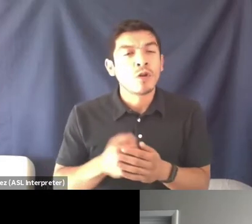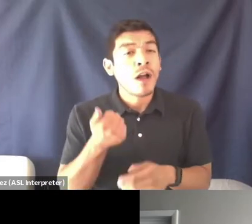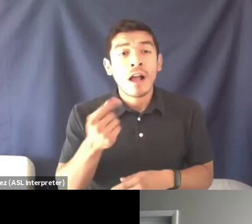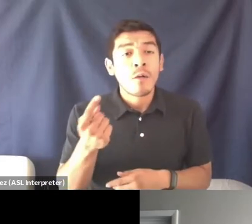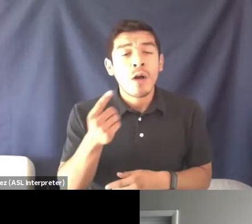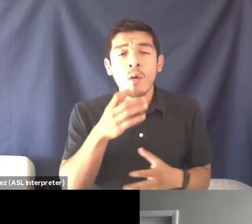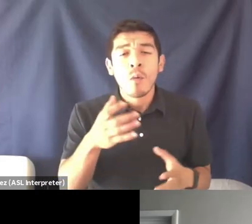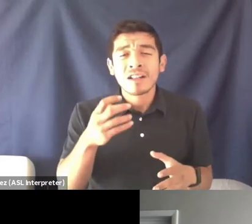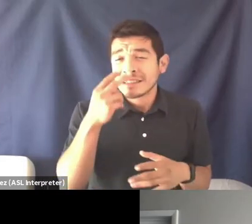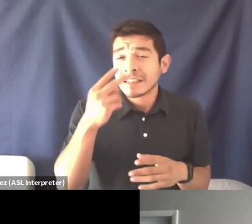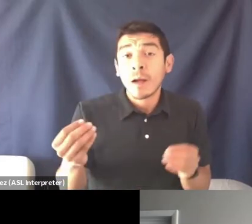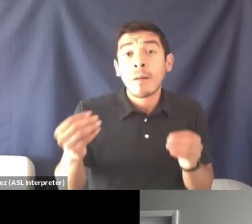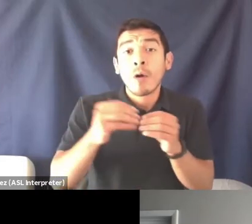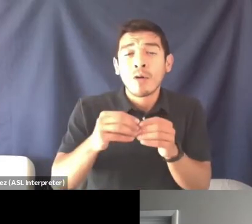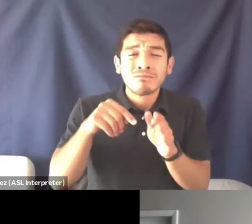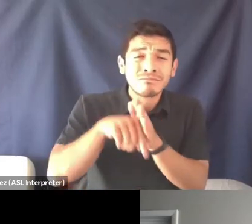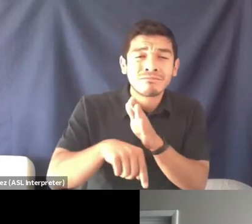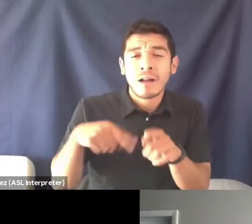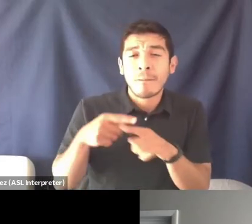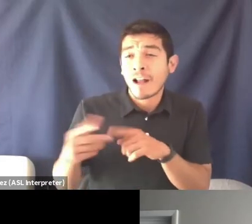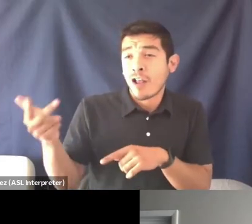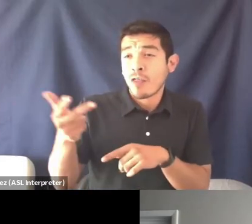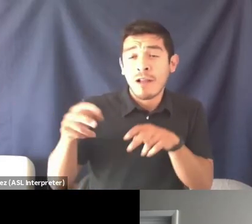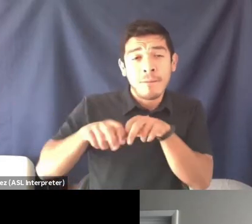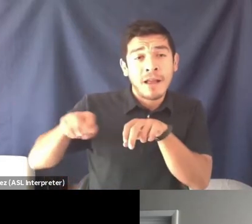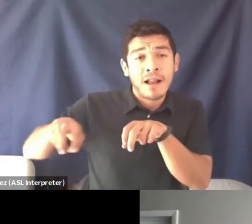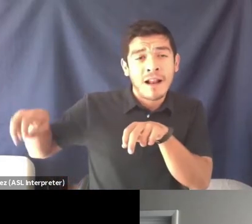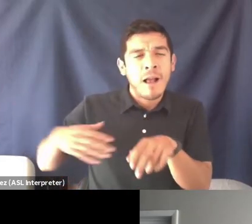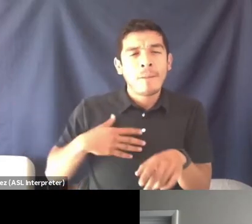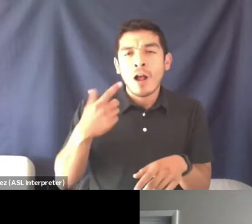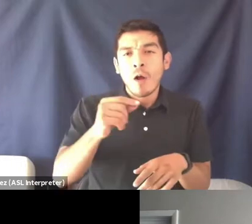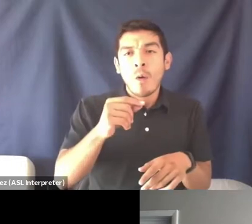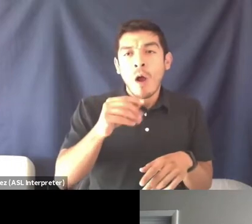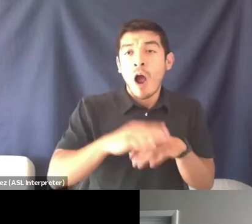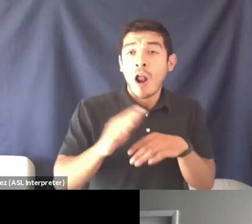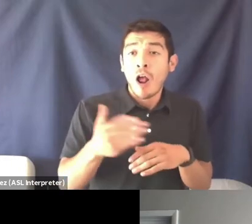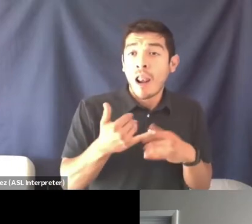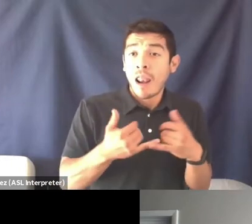about our three panelists, please go online. Where you can read more extensive bios.